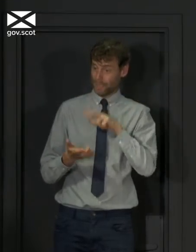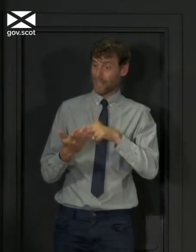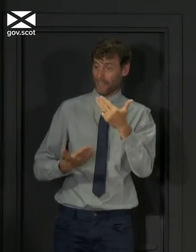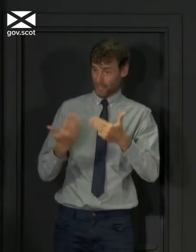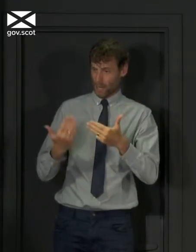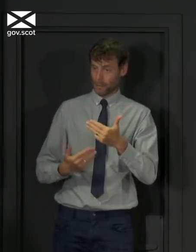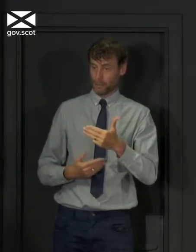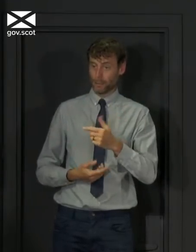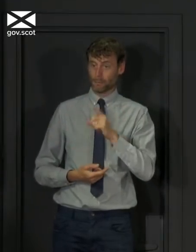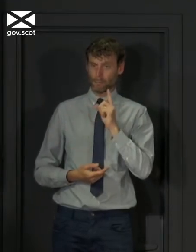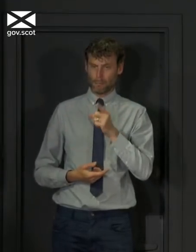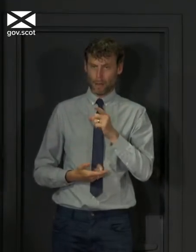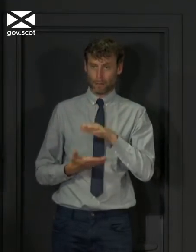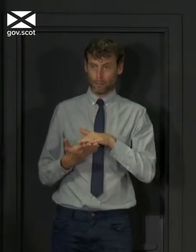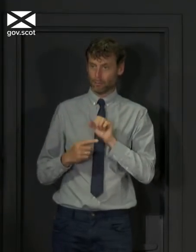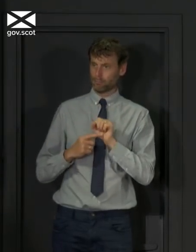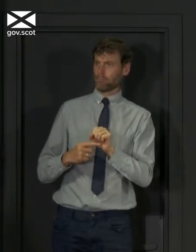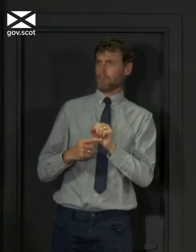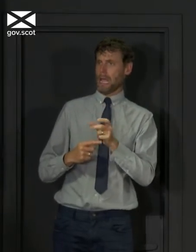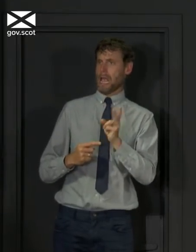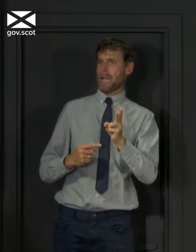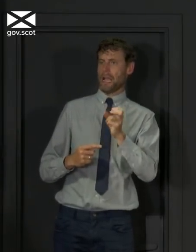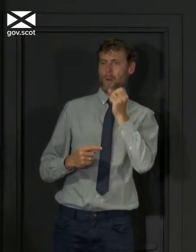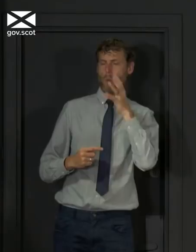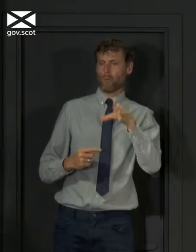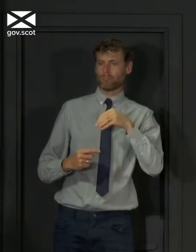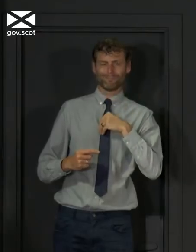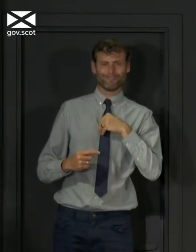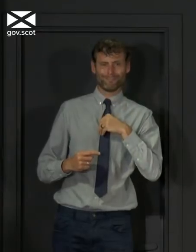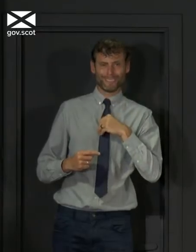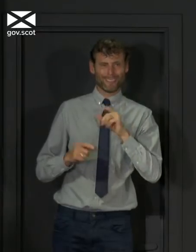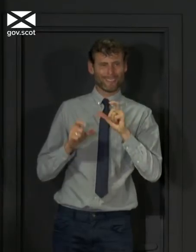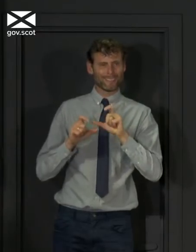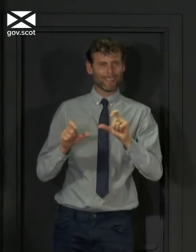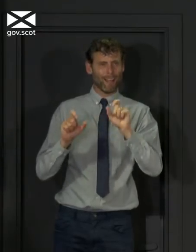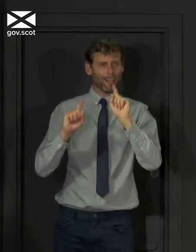with protection. Antibody tests, as we're of course doing on a surveillance basis right